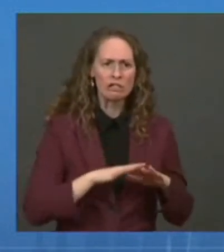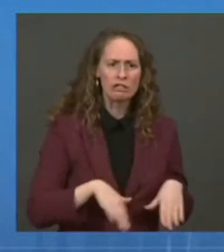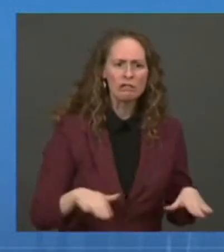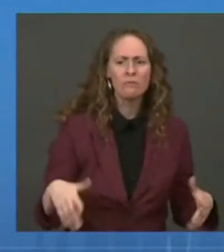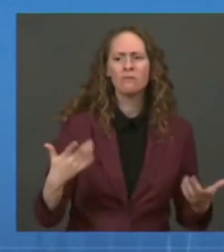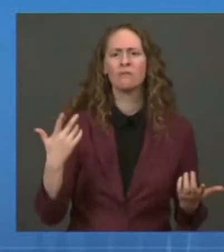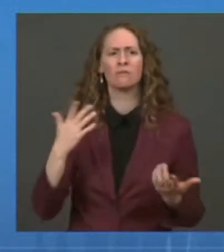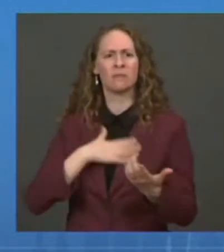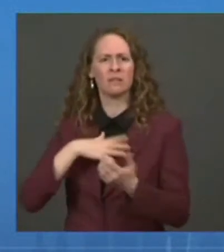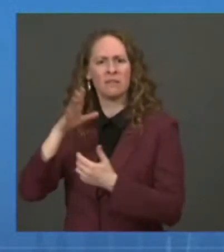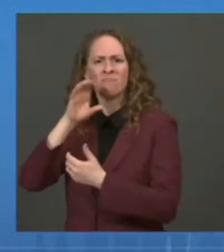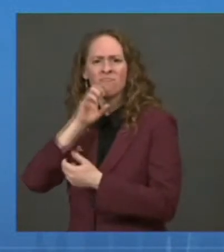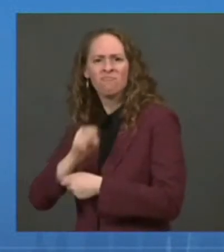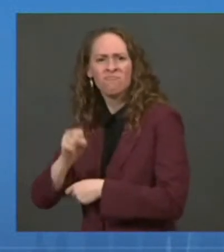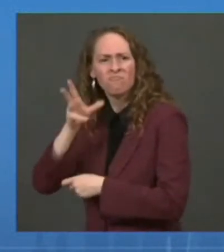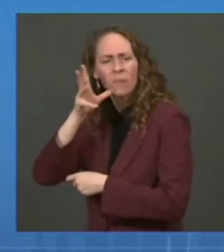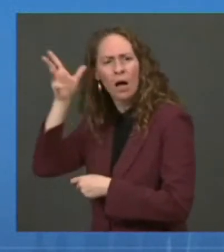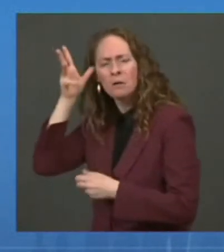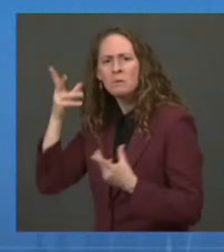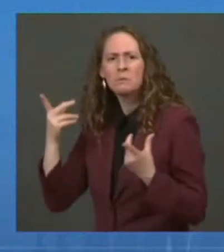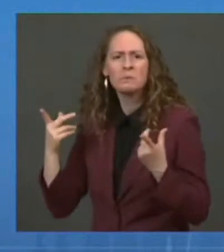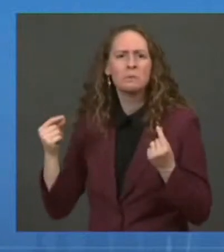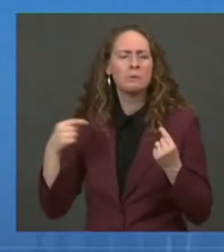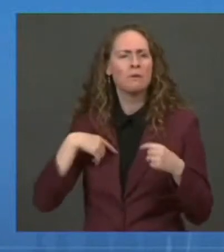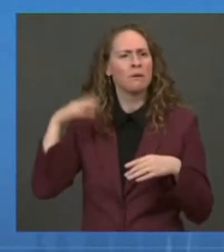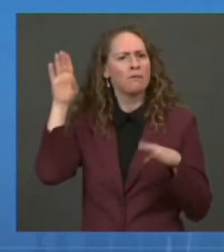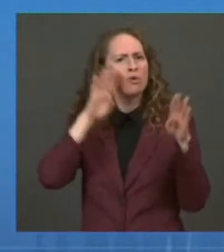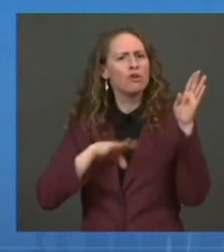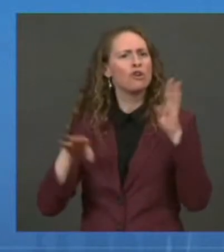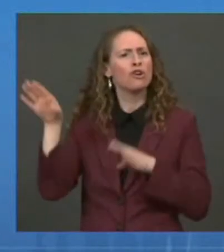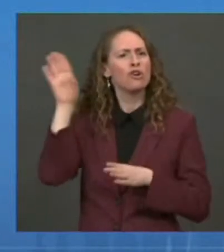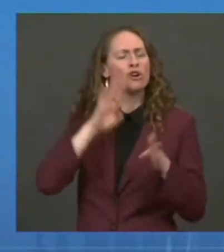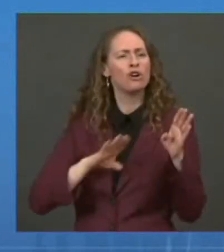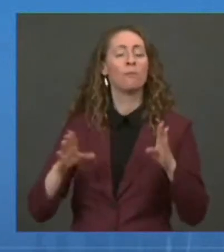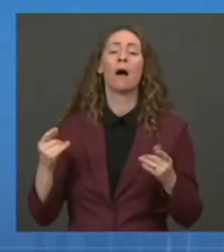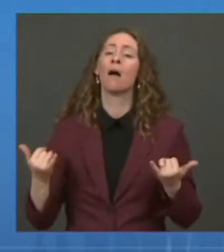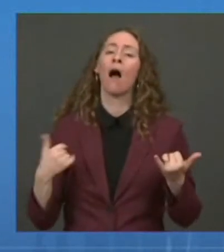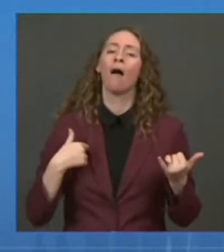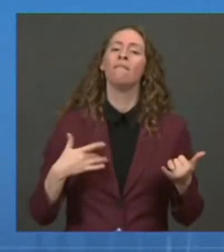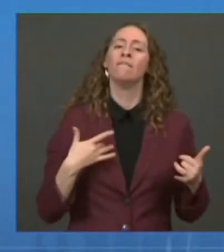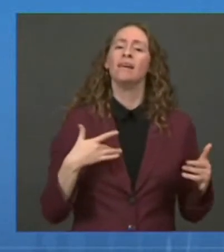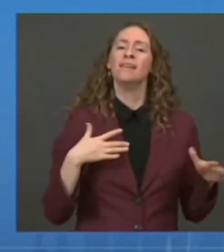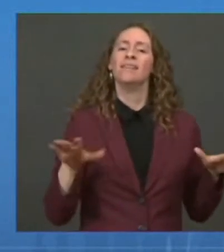PARENTS. I DID NOT KNOW WHEN THEY'D BE ABLE TO GET VACCINATED AGAINST